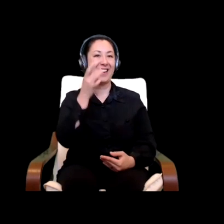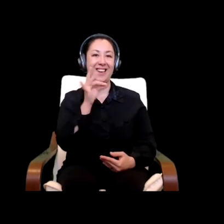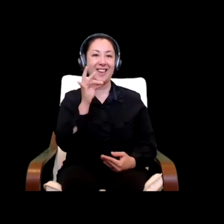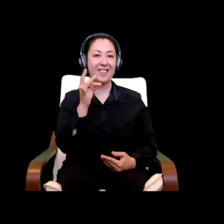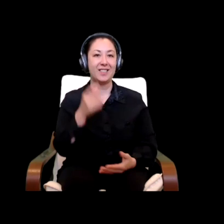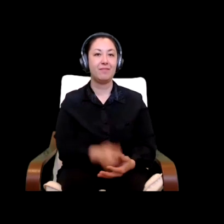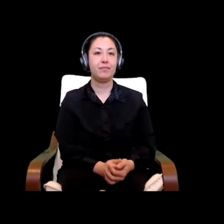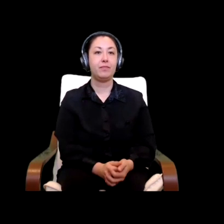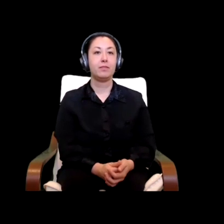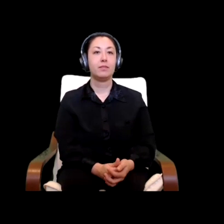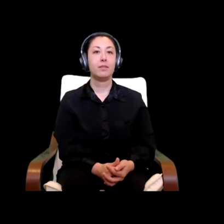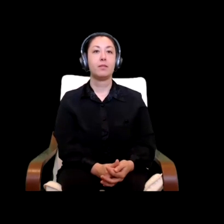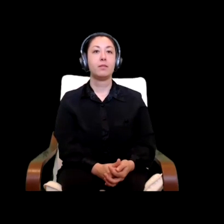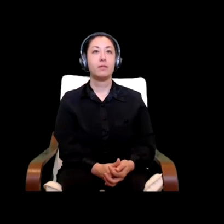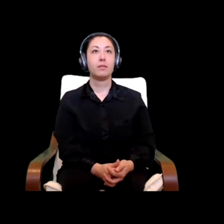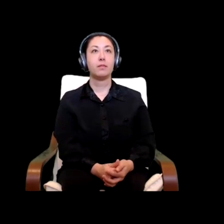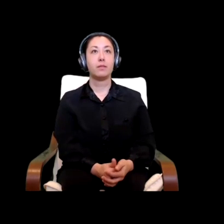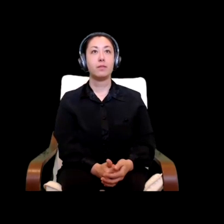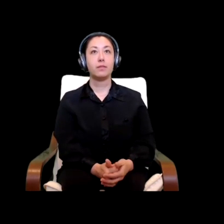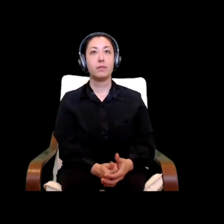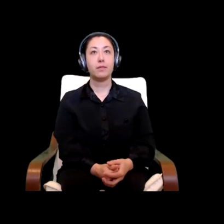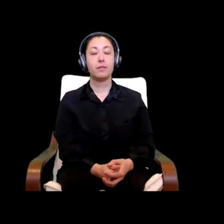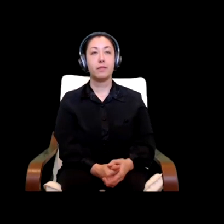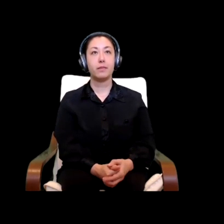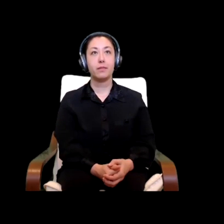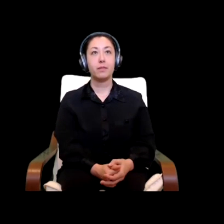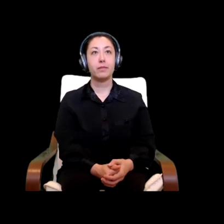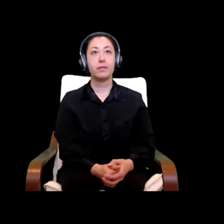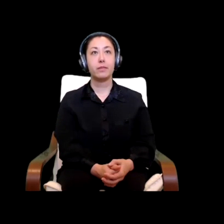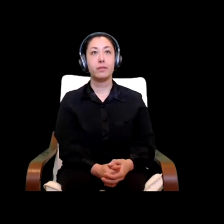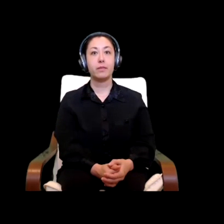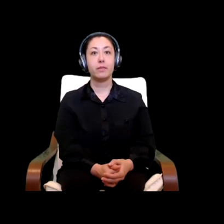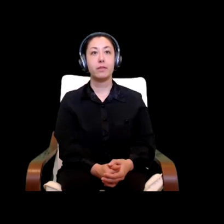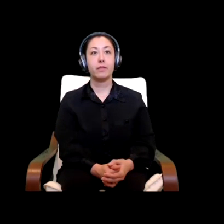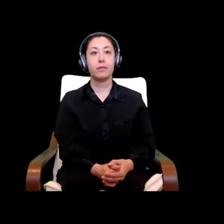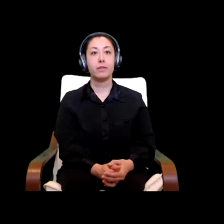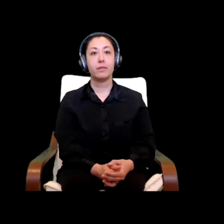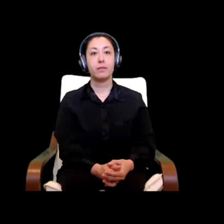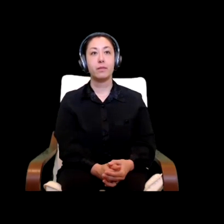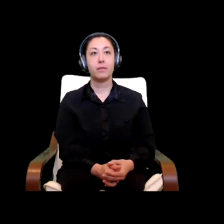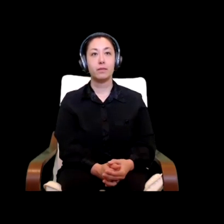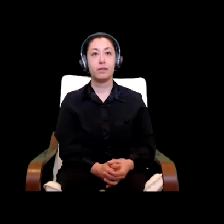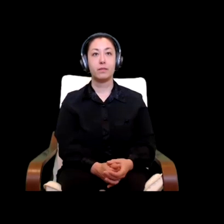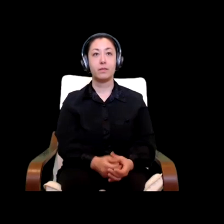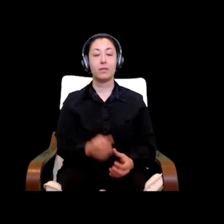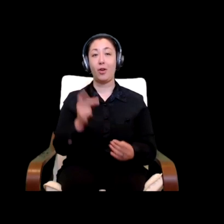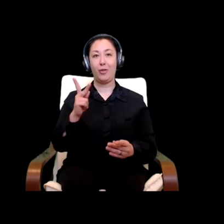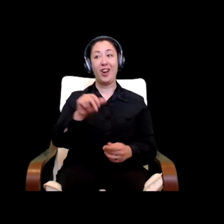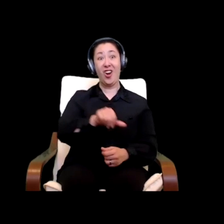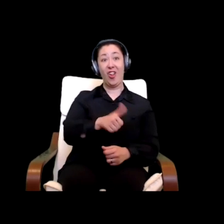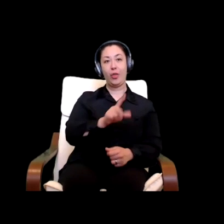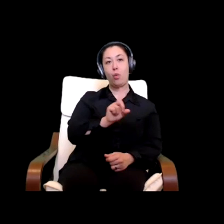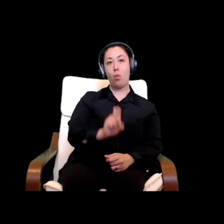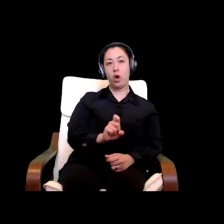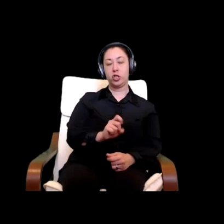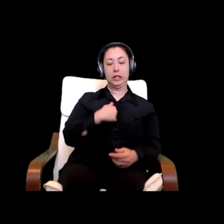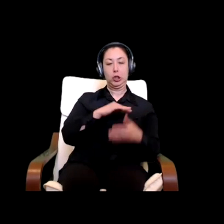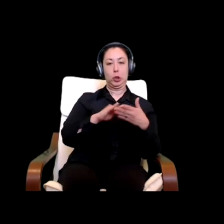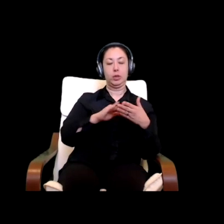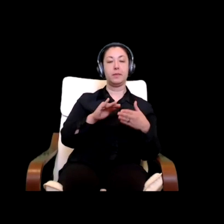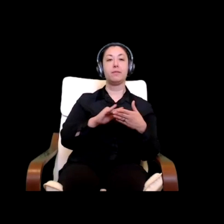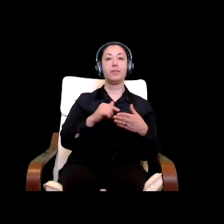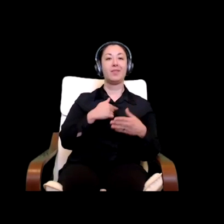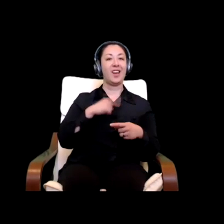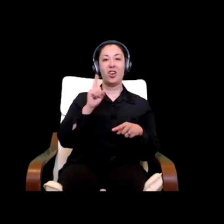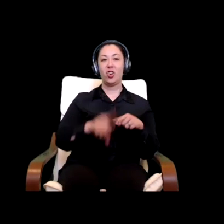Here is another one. I was unable to join at the start of the presentation,